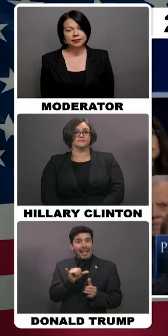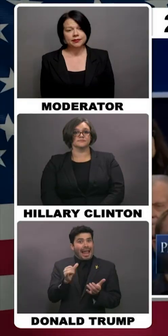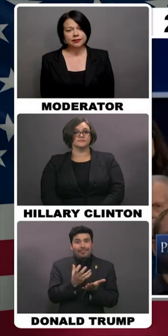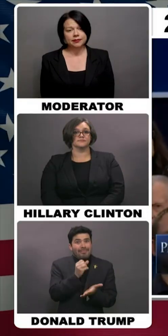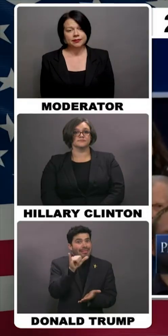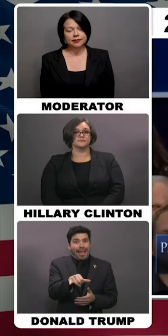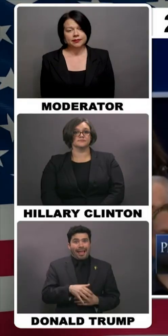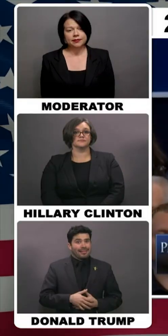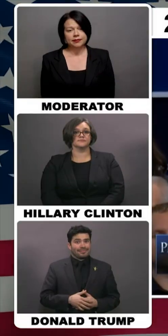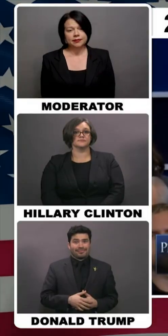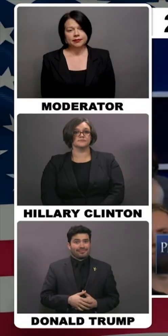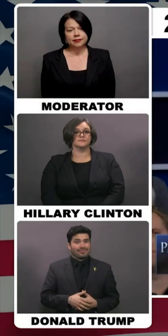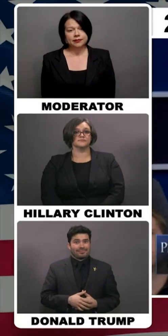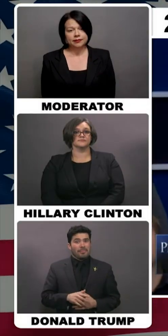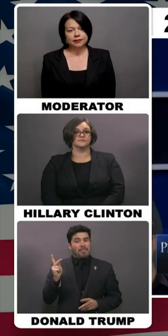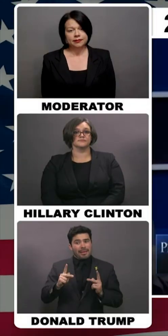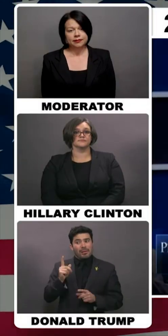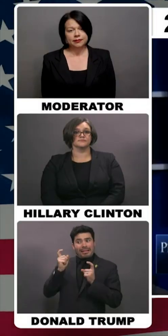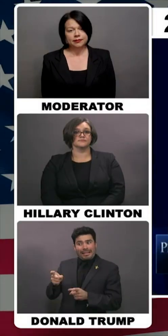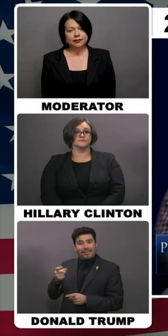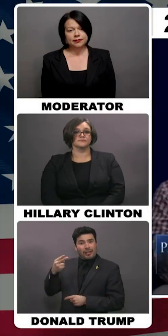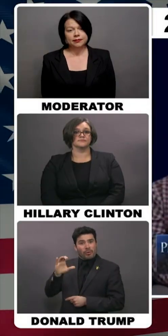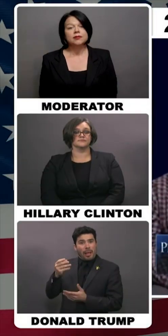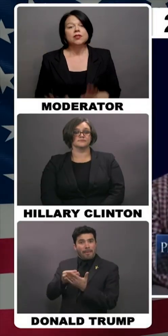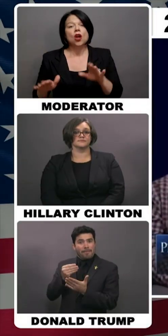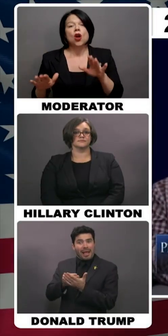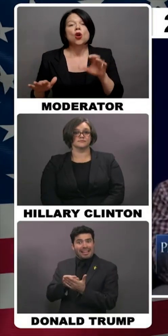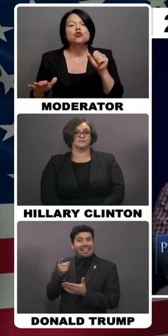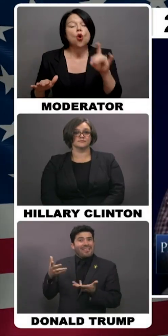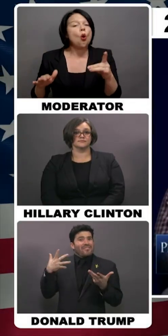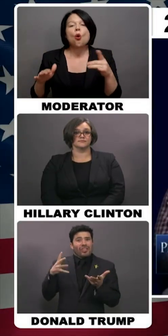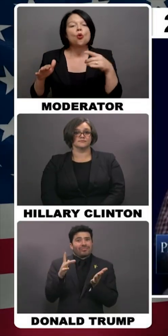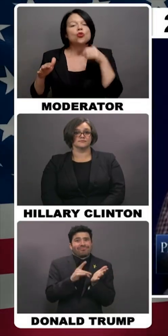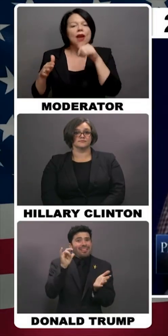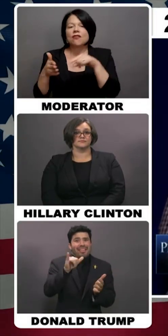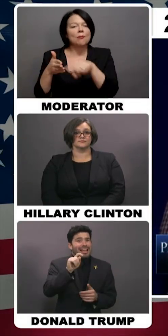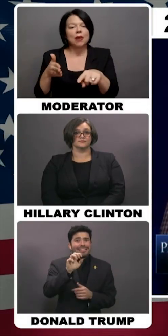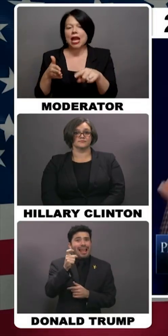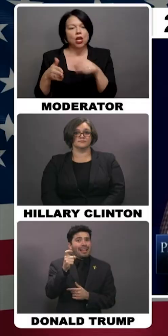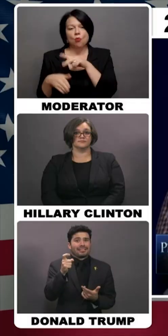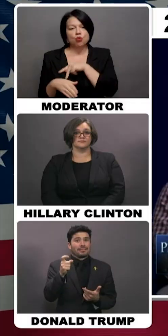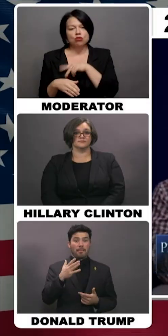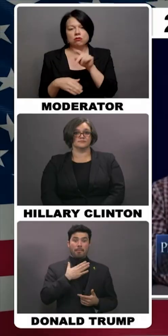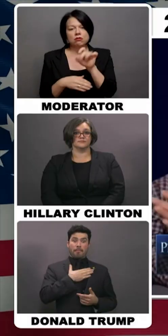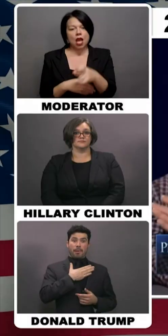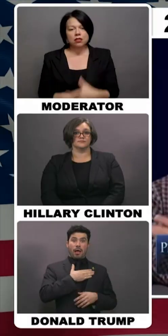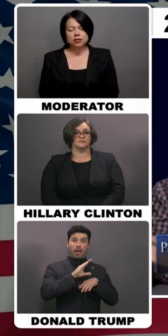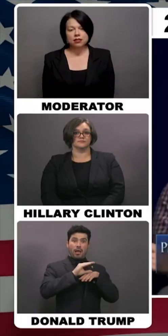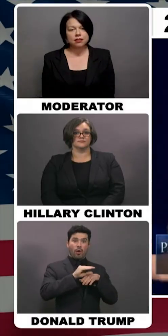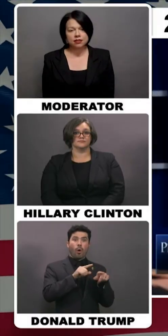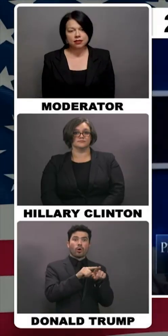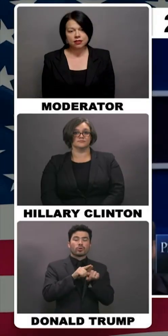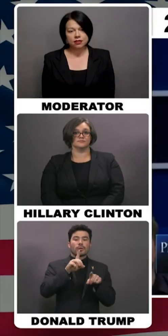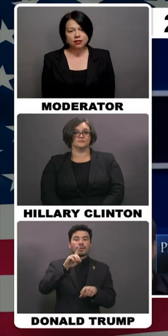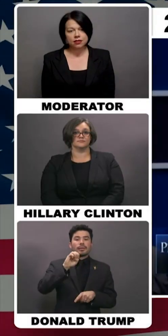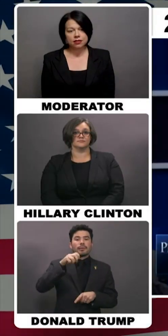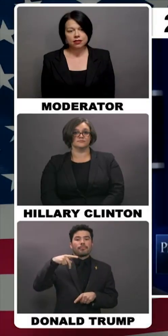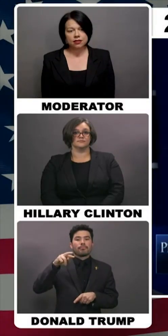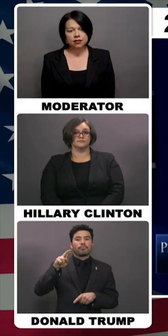massive tax write offs. So have you A lot of my personal Federal income Tax, a lot of my write off was depreciation and other things that Hillary as a senator allowed.